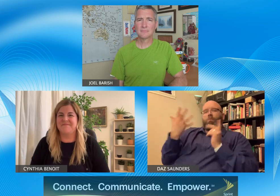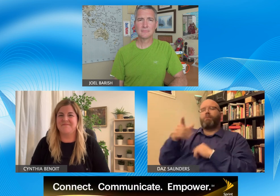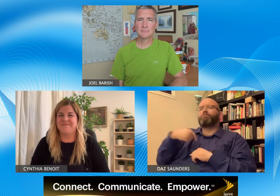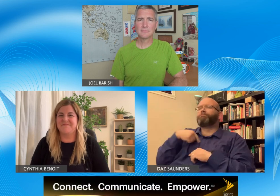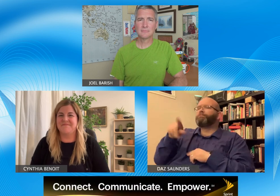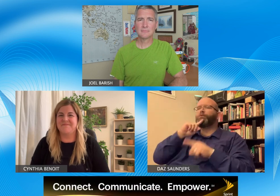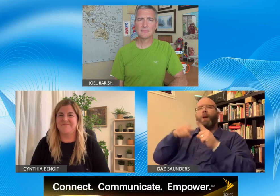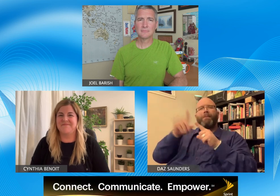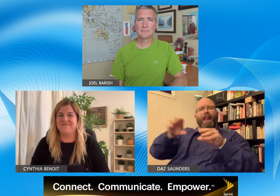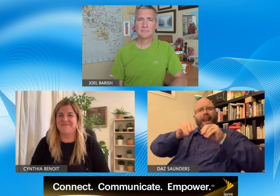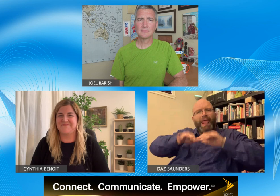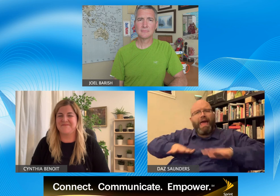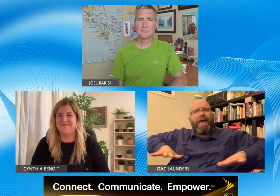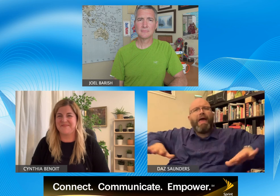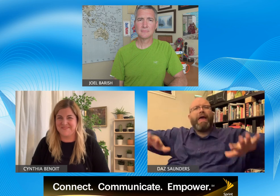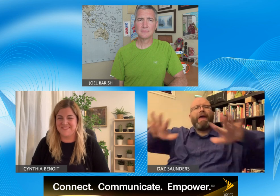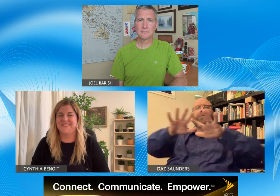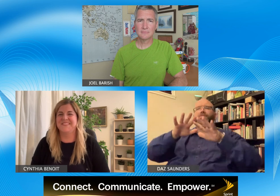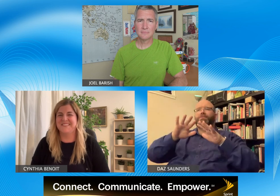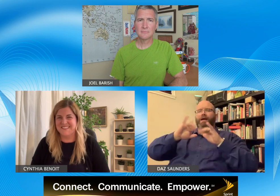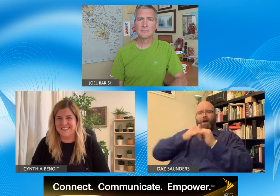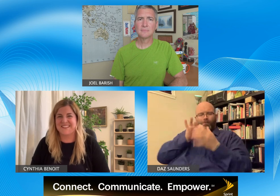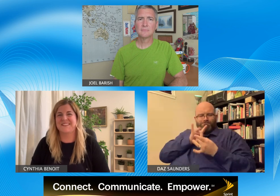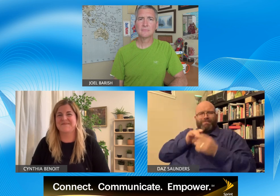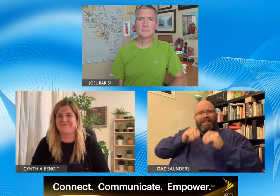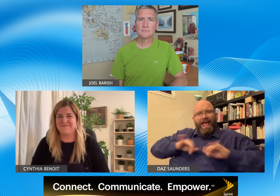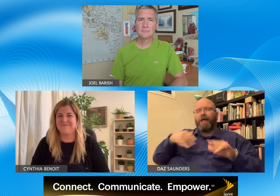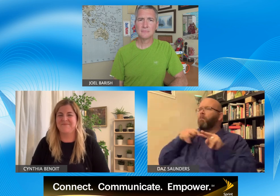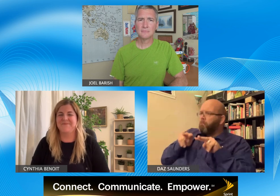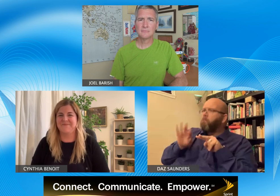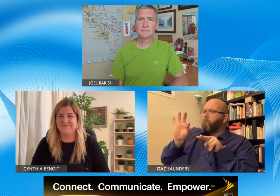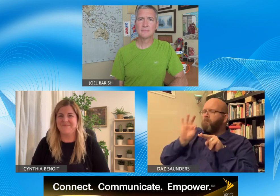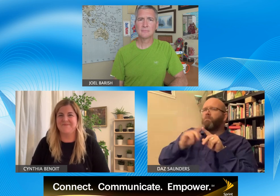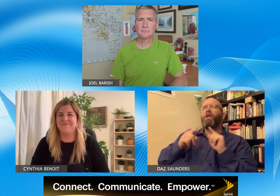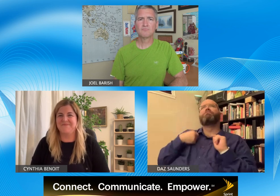the indigenous spoke about their land and the r elationship they entertain with it.